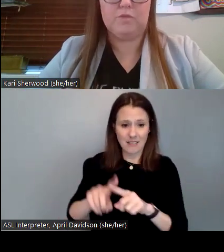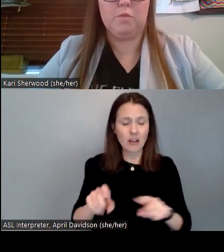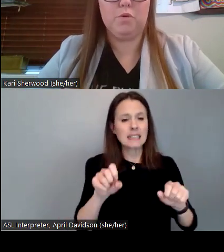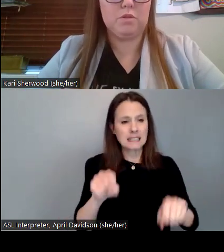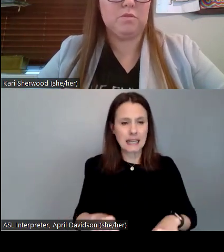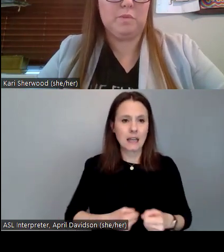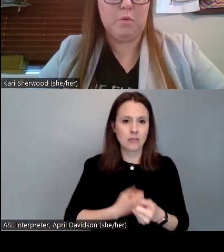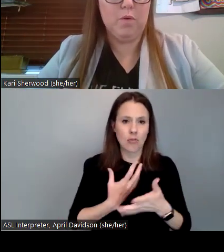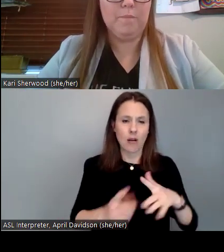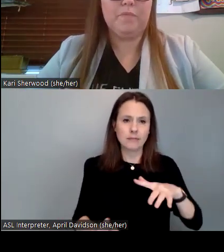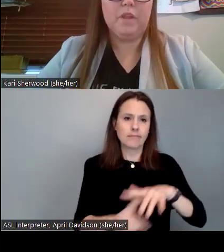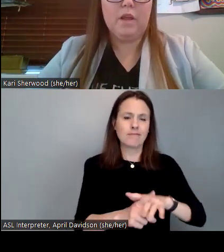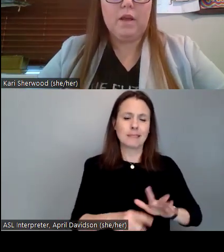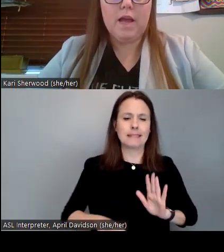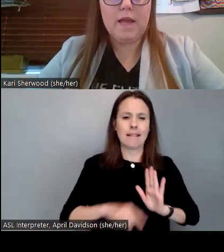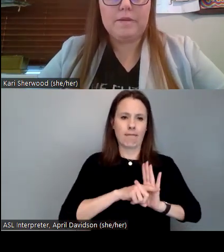for most people.